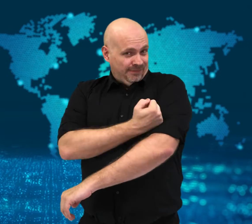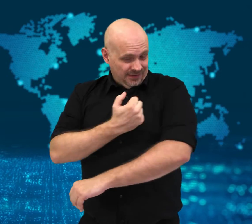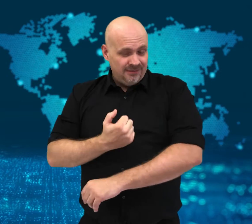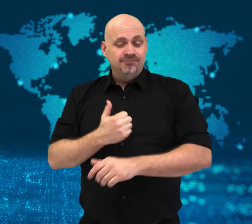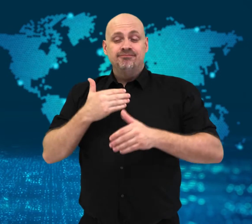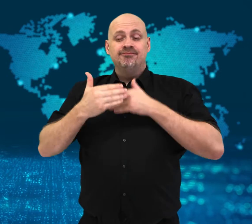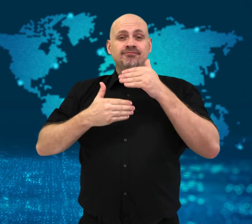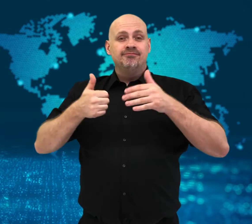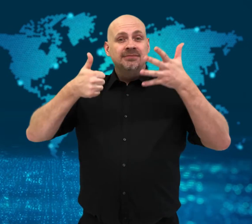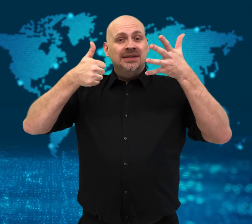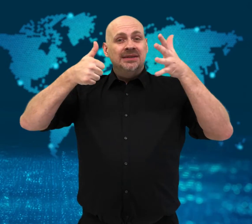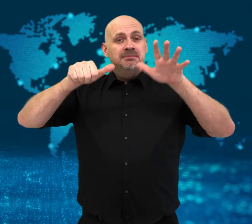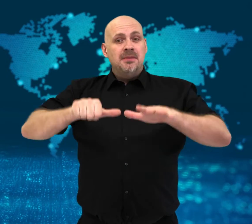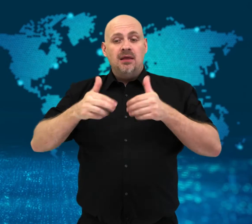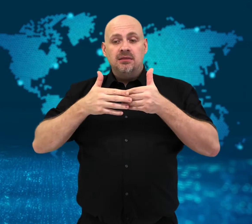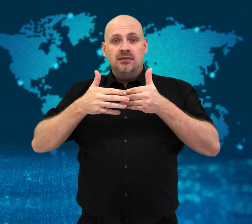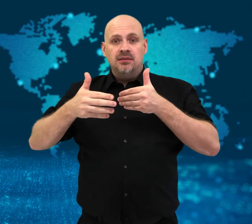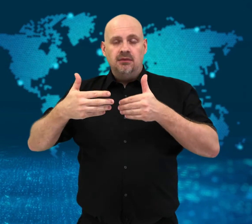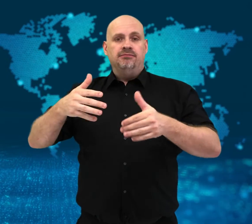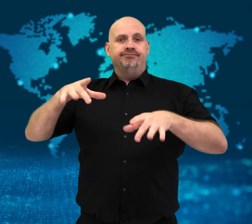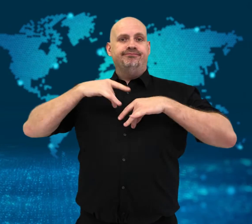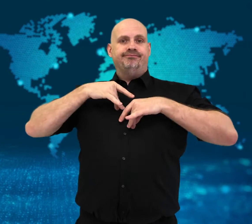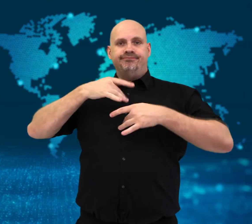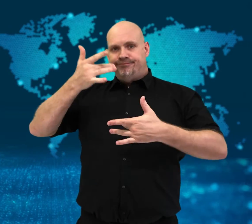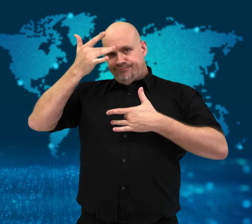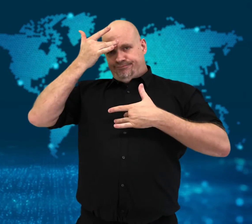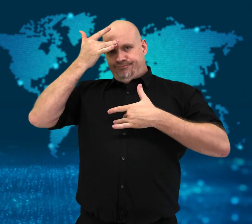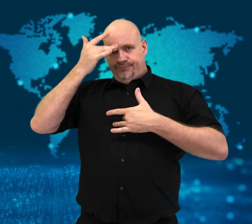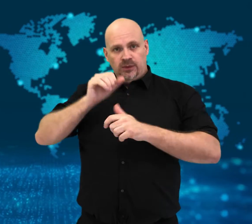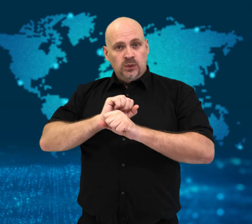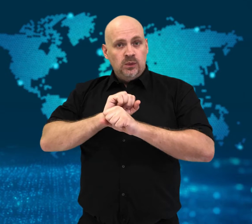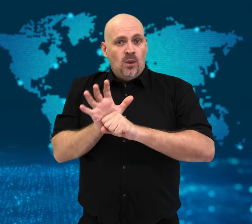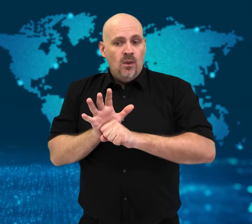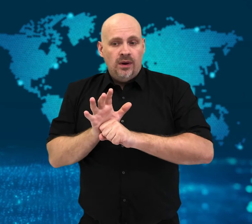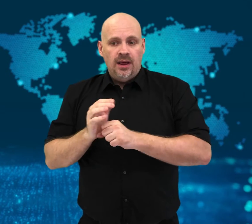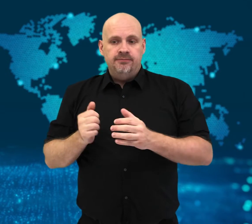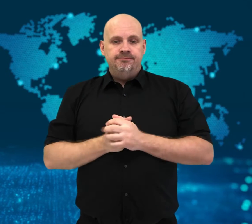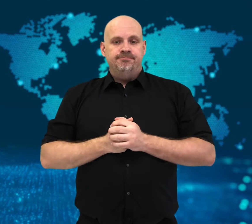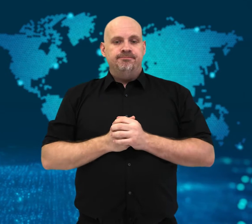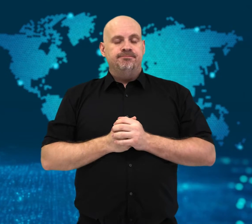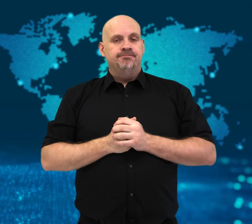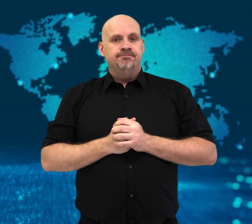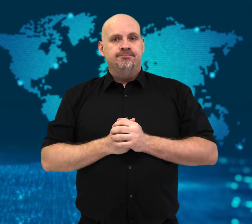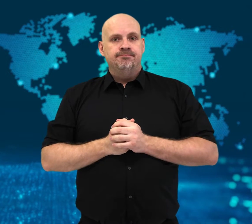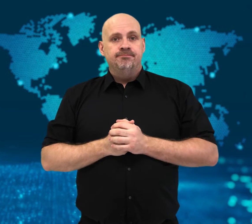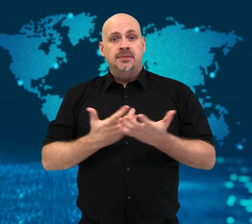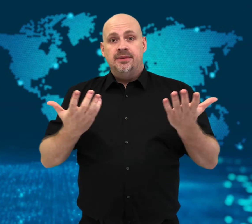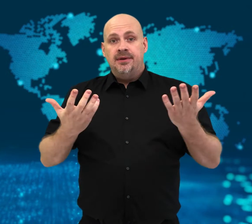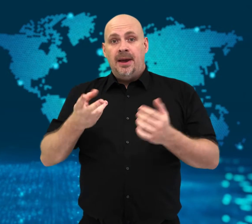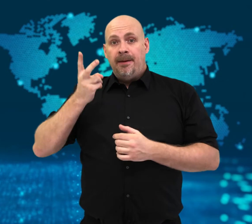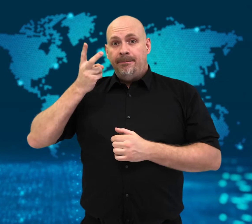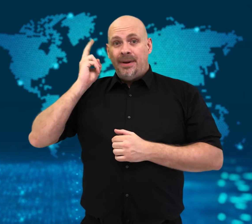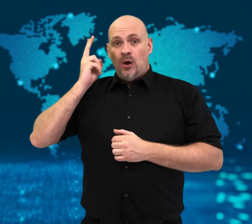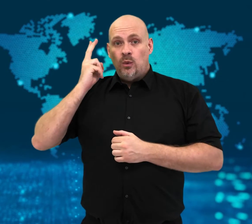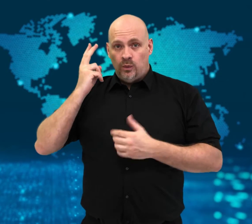Vizcarra tested positive for COVID-19 six months later.